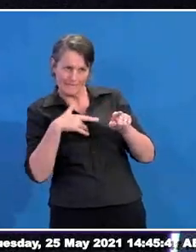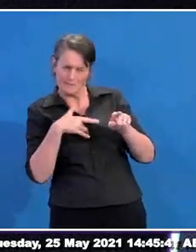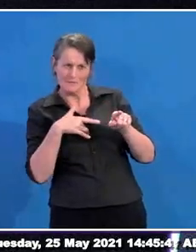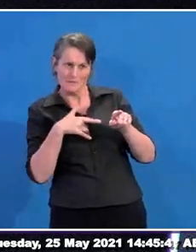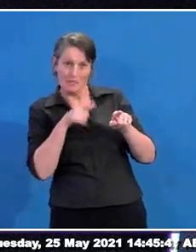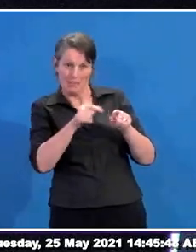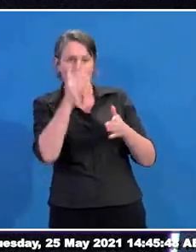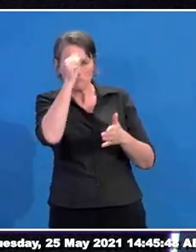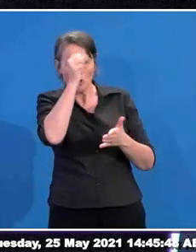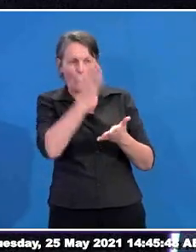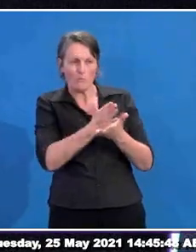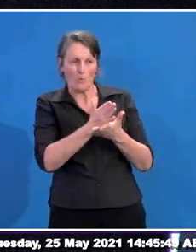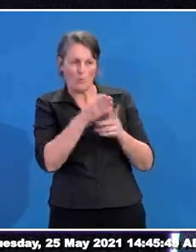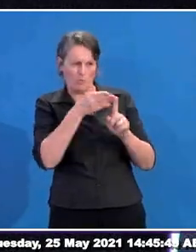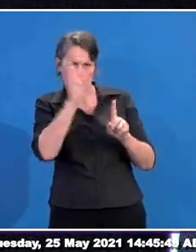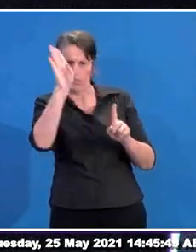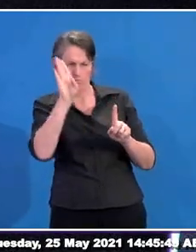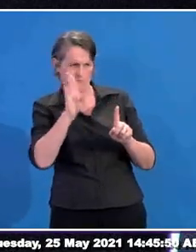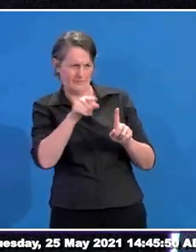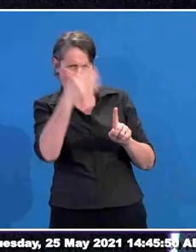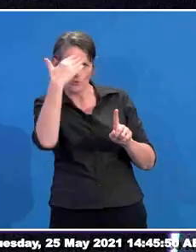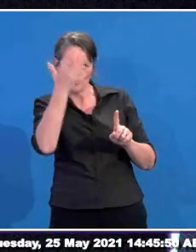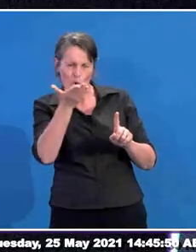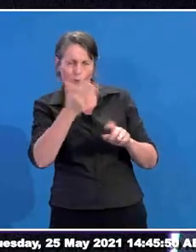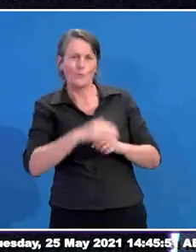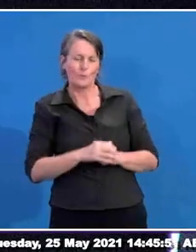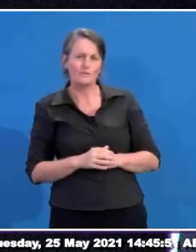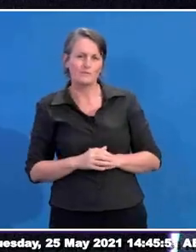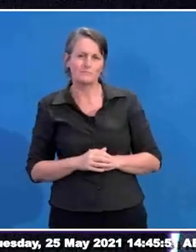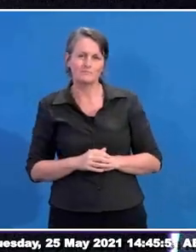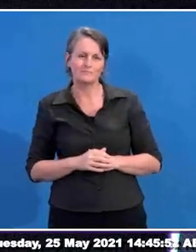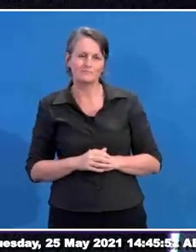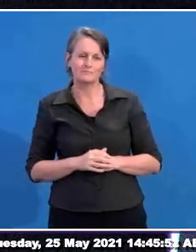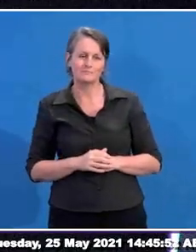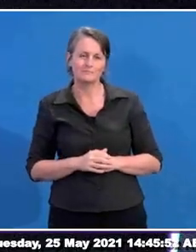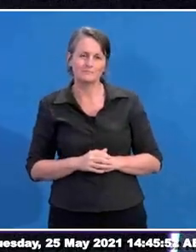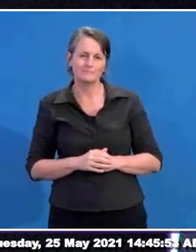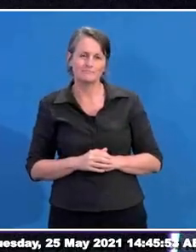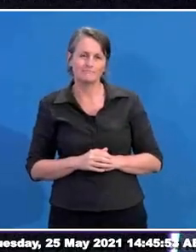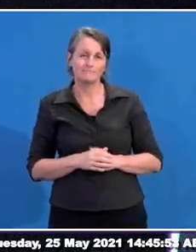Also, in line with Briginshaw, it depends on the nature of the allegation